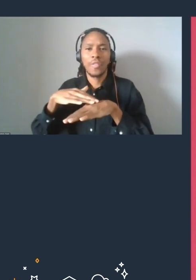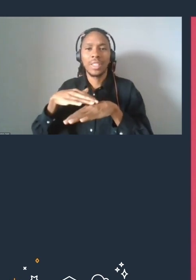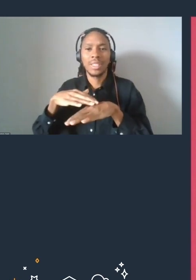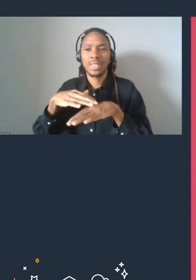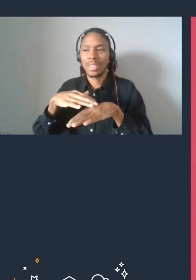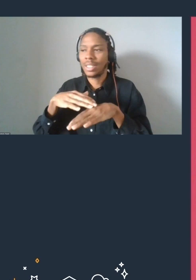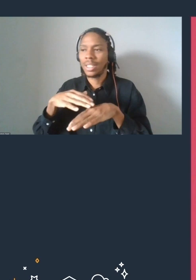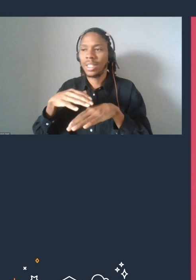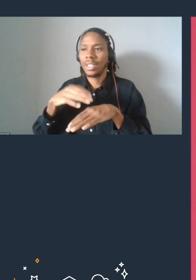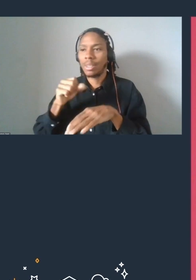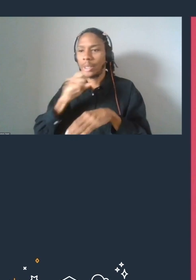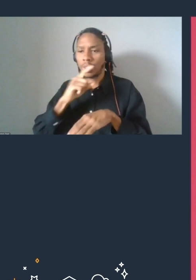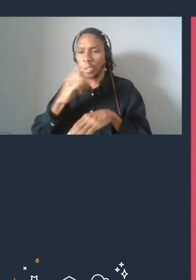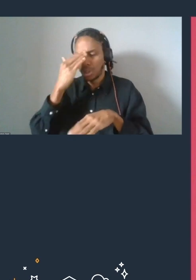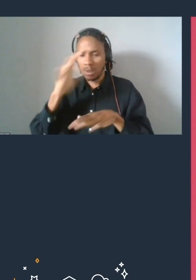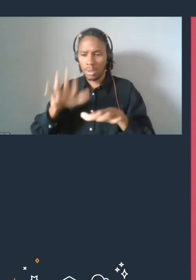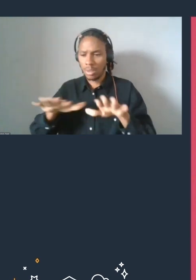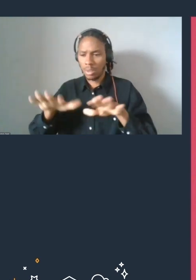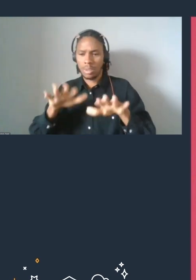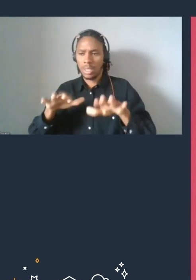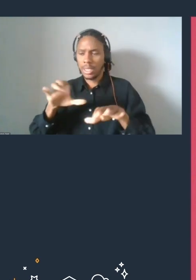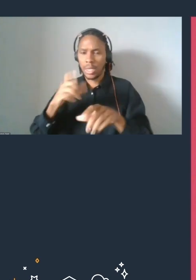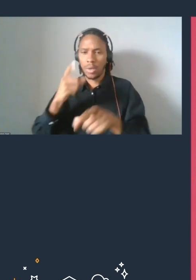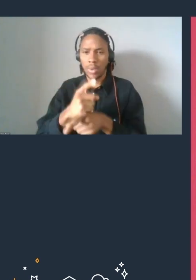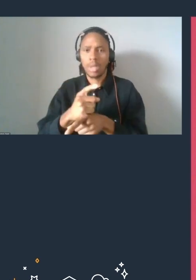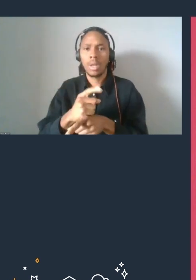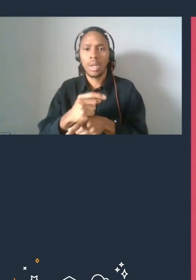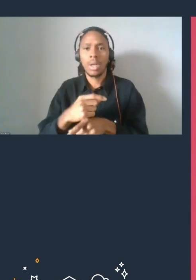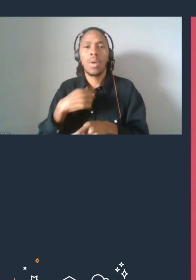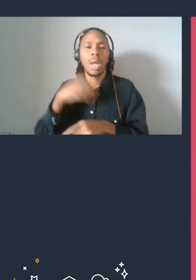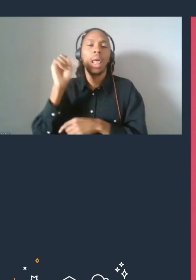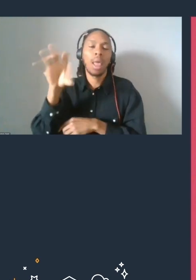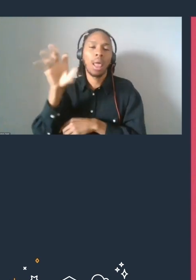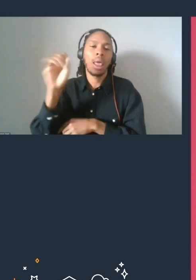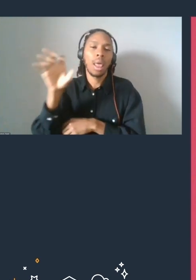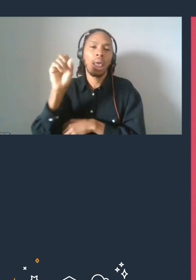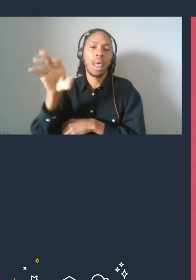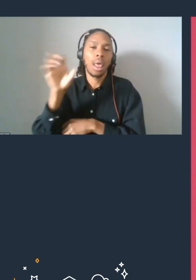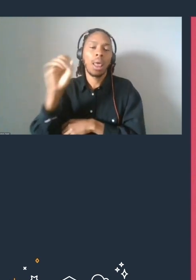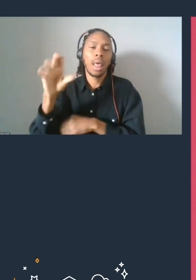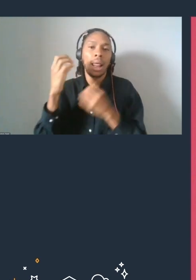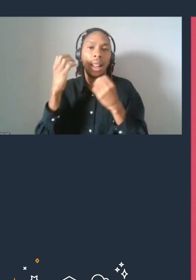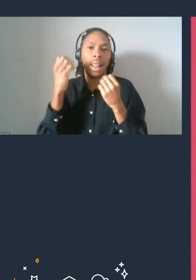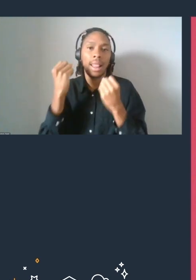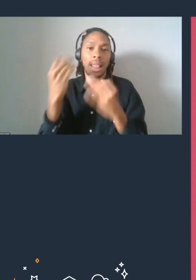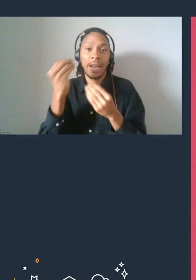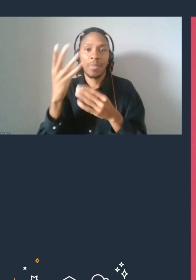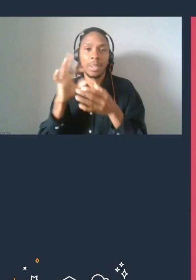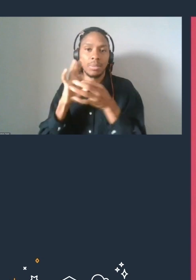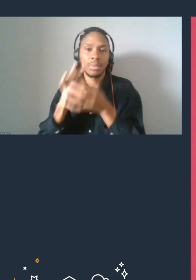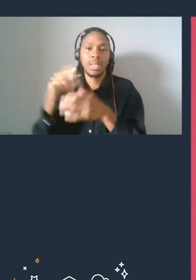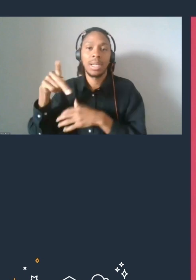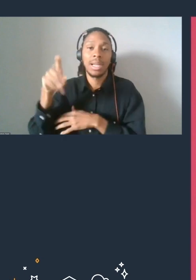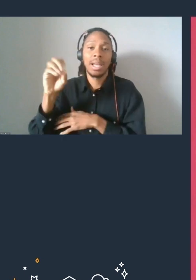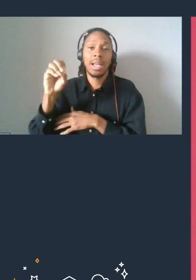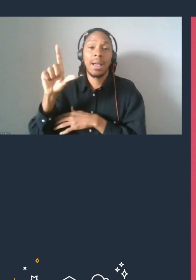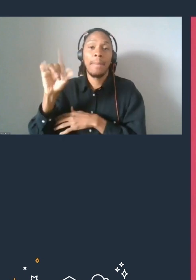Actually makes things, you know, we've said a lot about policy, but it actually makes it much simpler